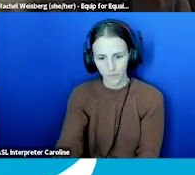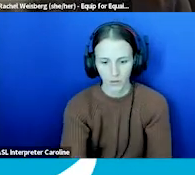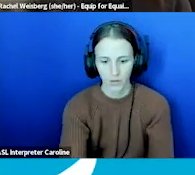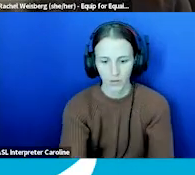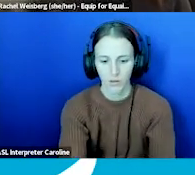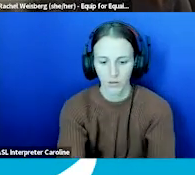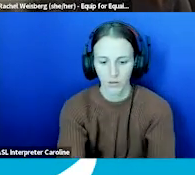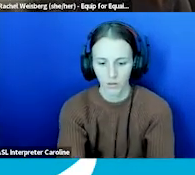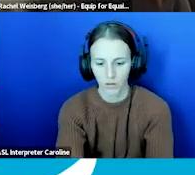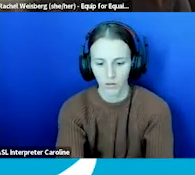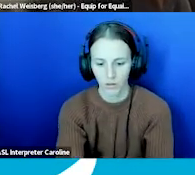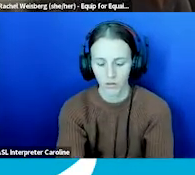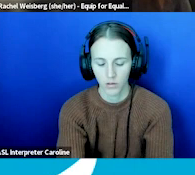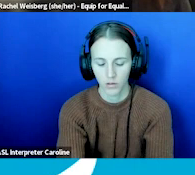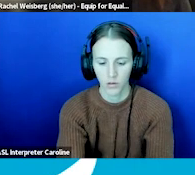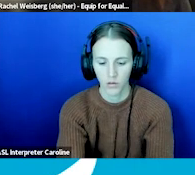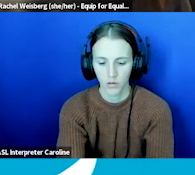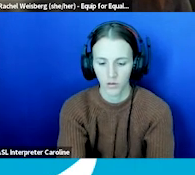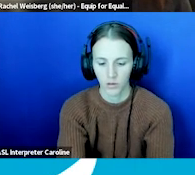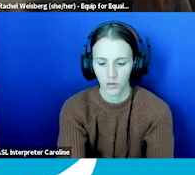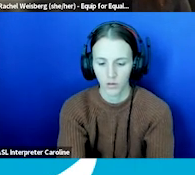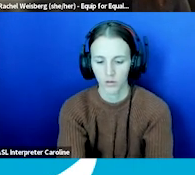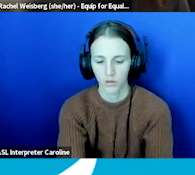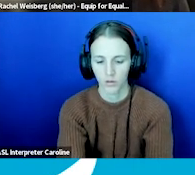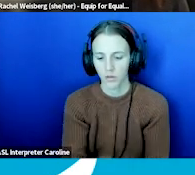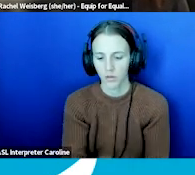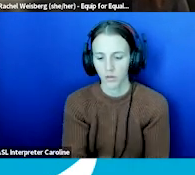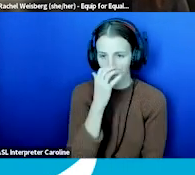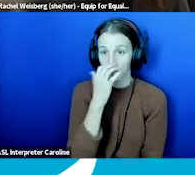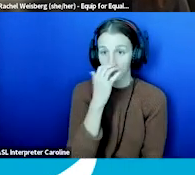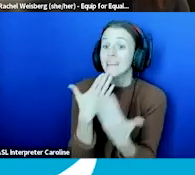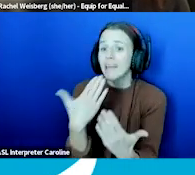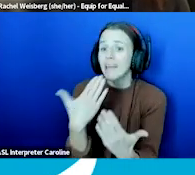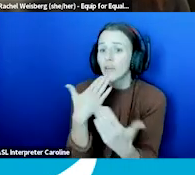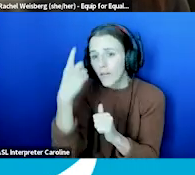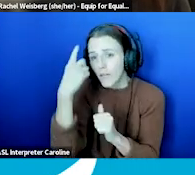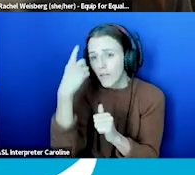OF GROWTH THAT WE ARE HOPING TO HELP WITH.